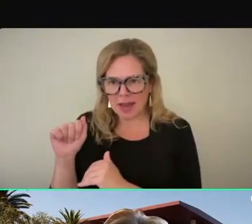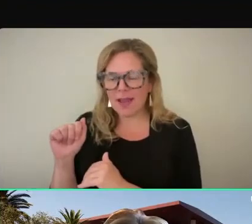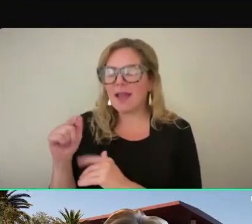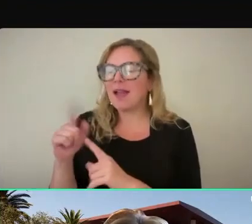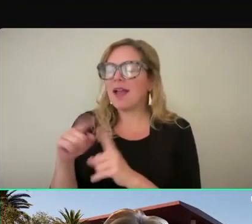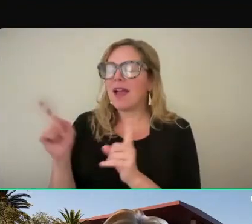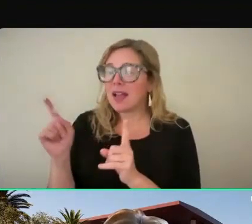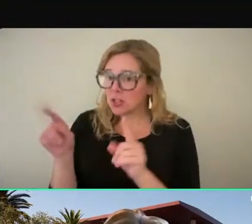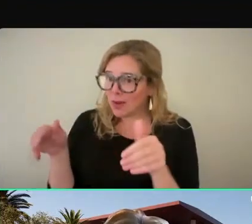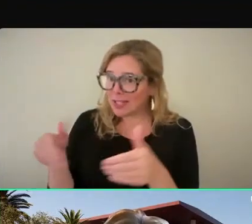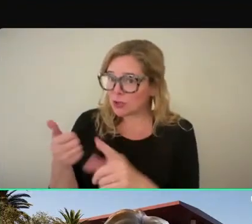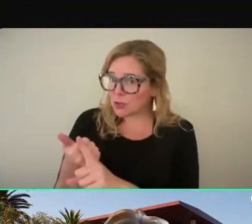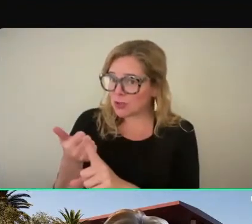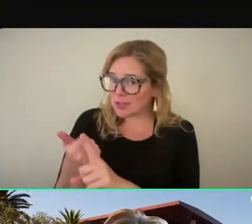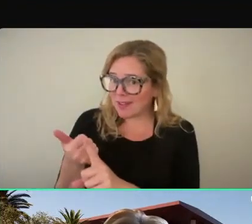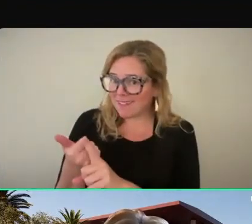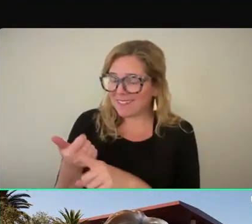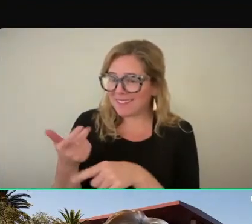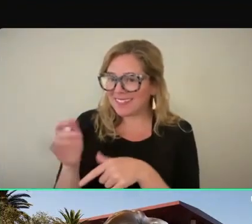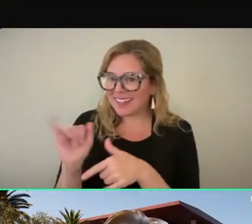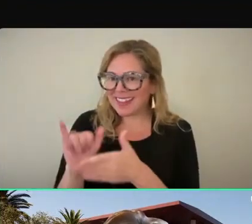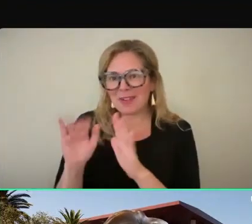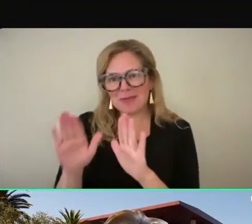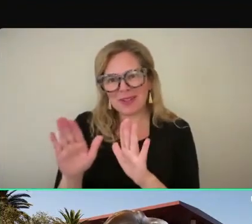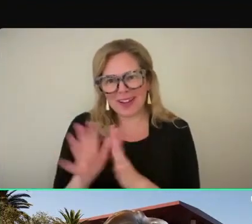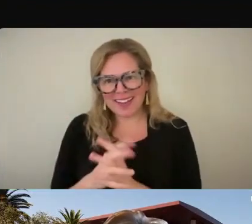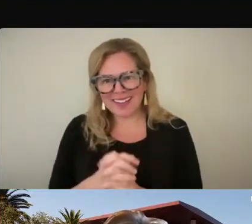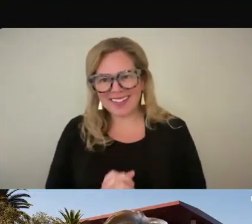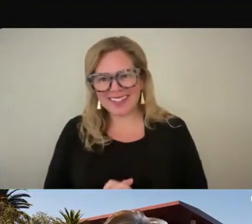yourself first? That would be great. >> Zuzana Skvarkova: Yeah, of course,